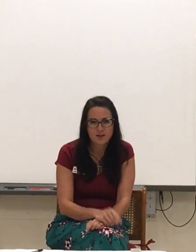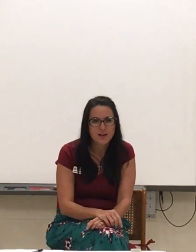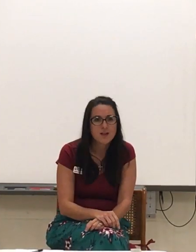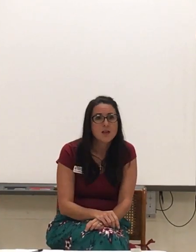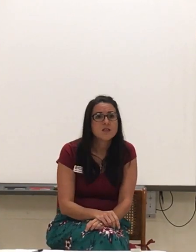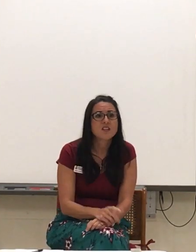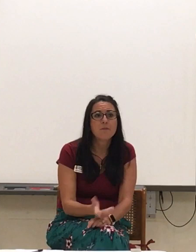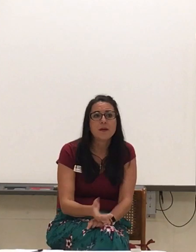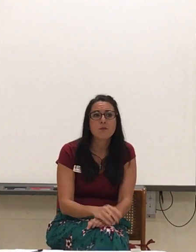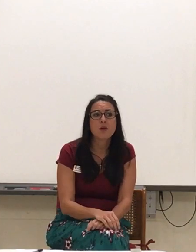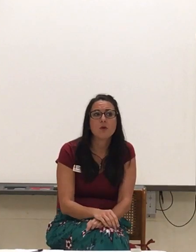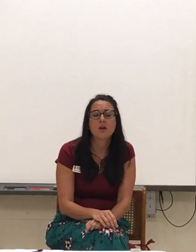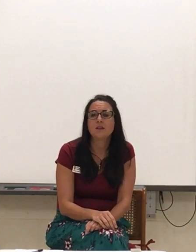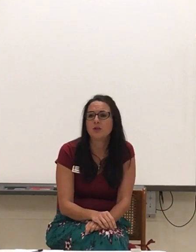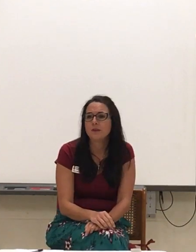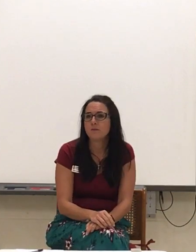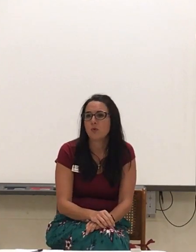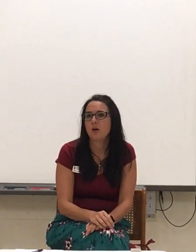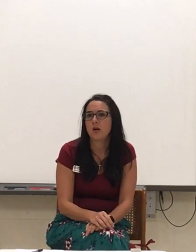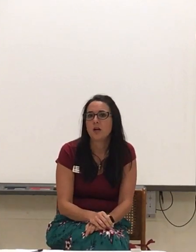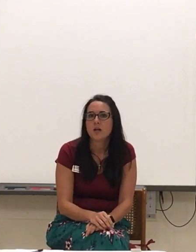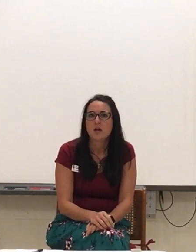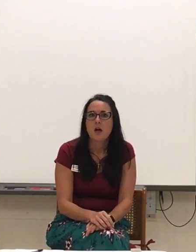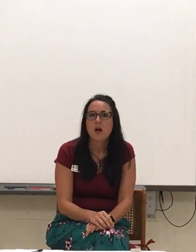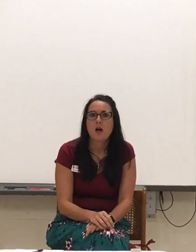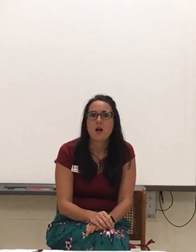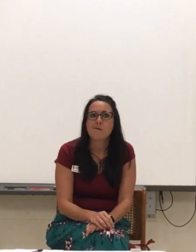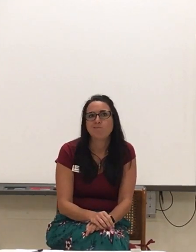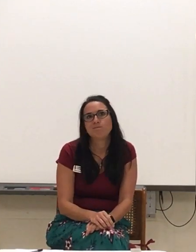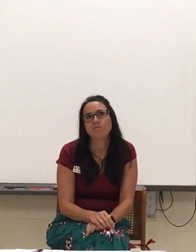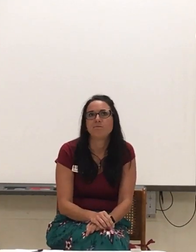some people that are a little bit more